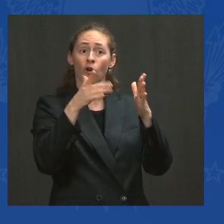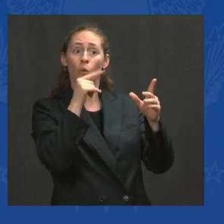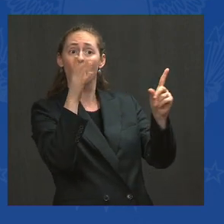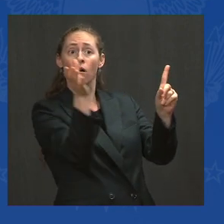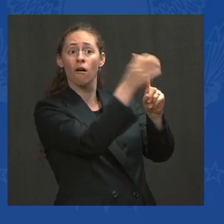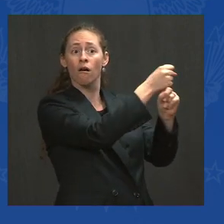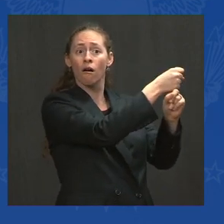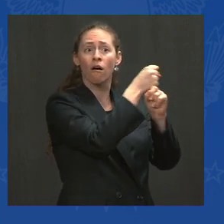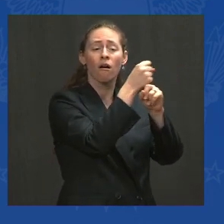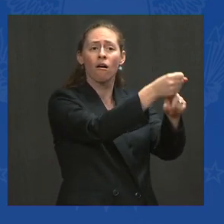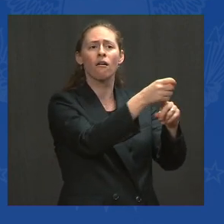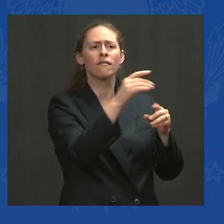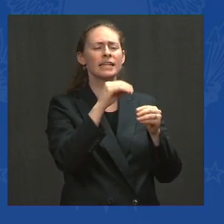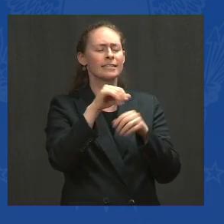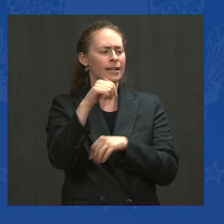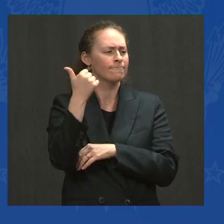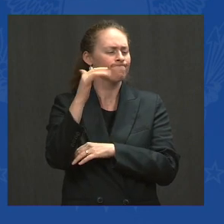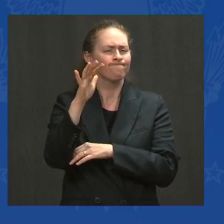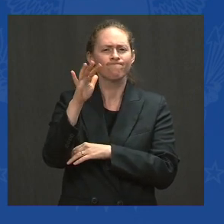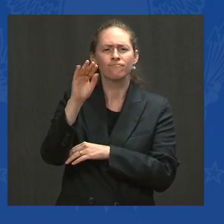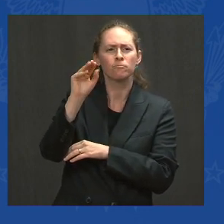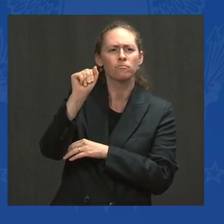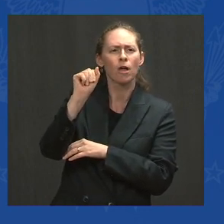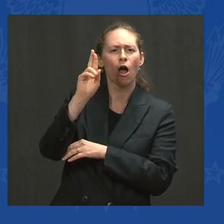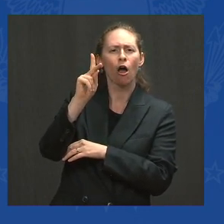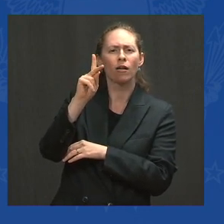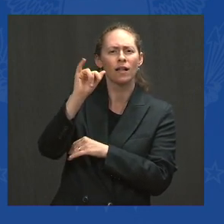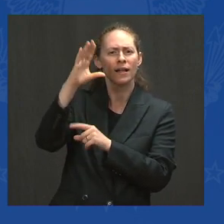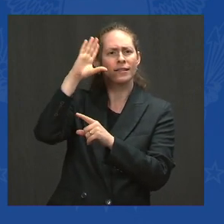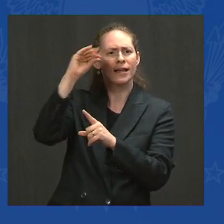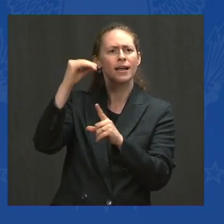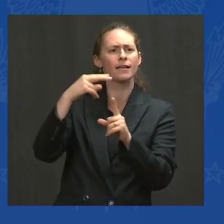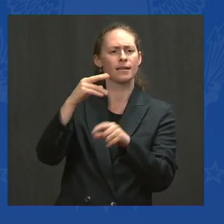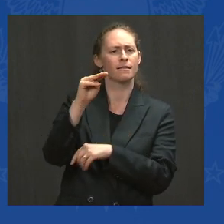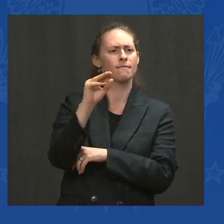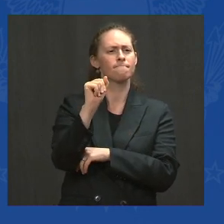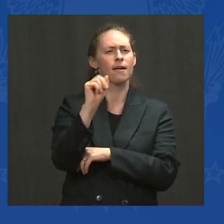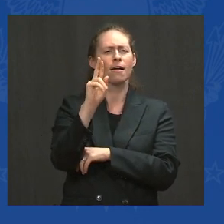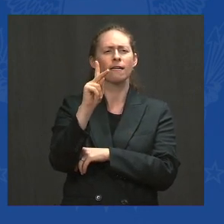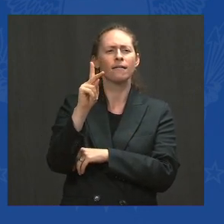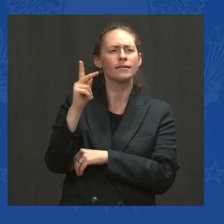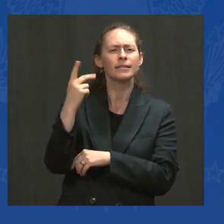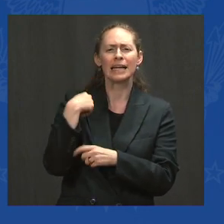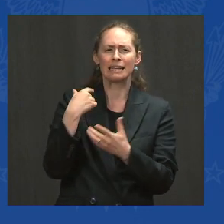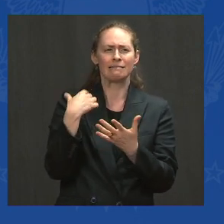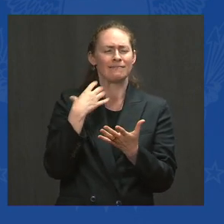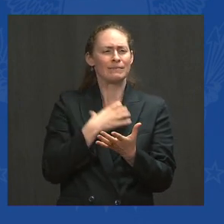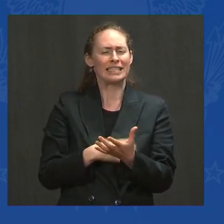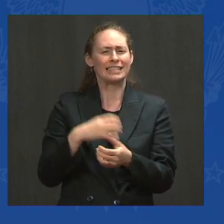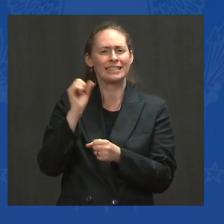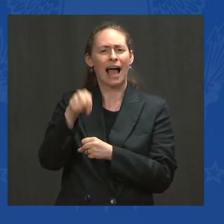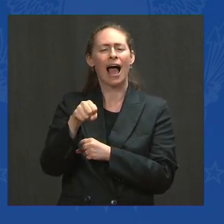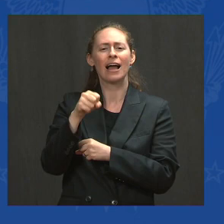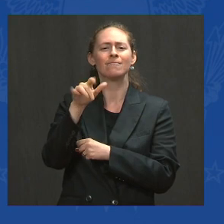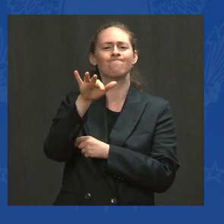me -- Fre- Frerichs -- I want to pronounce the name correctly; I mis- -- I misspoke -- so that he can